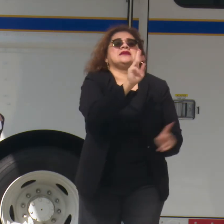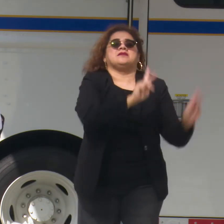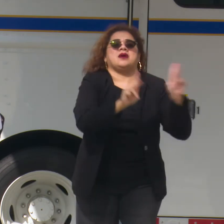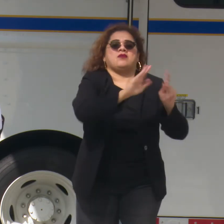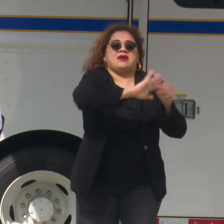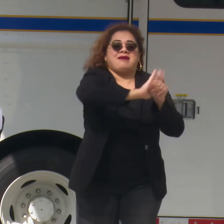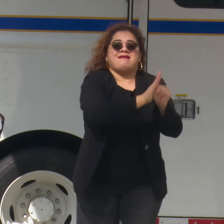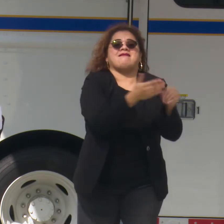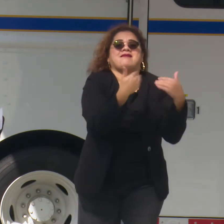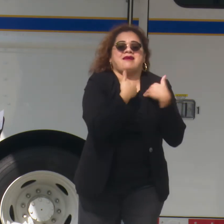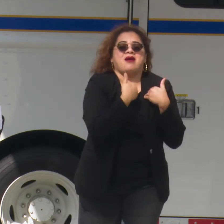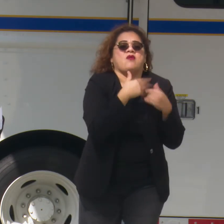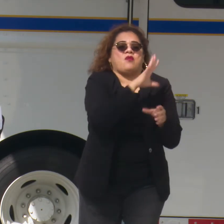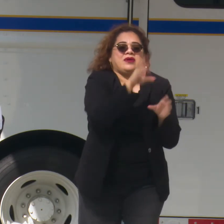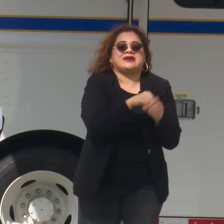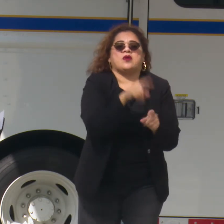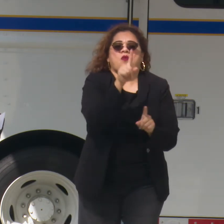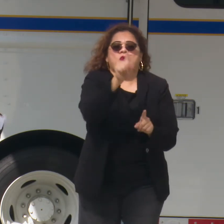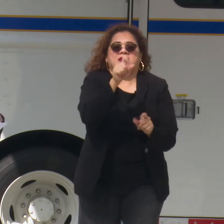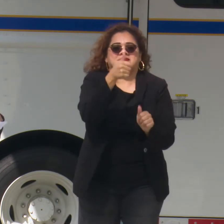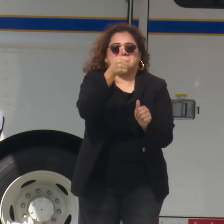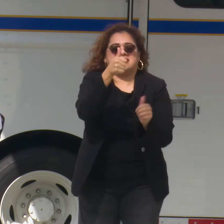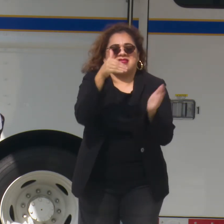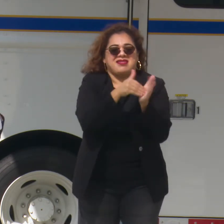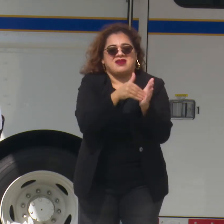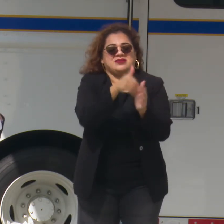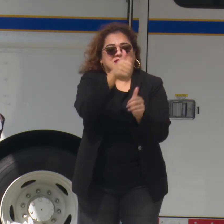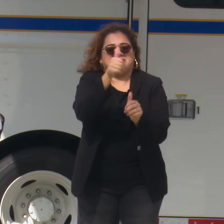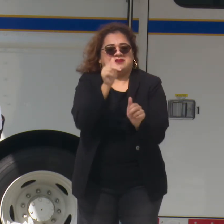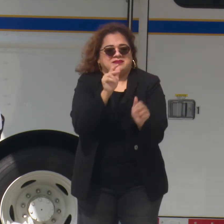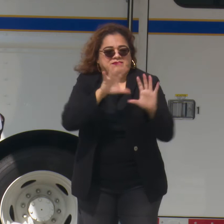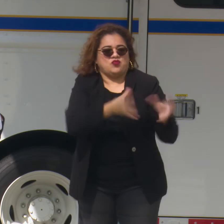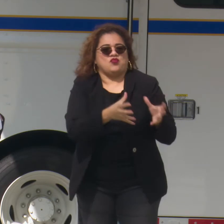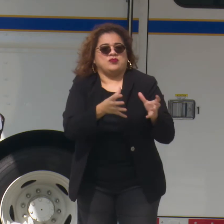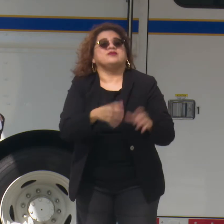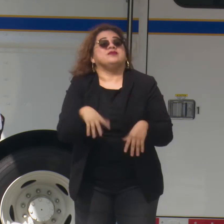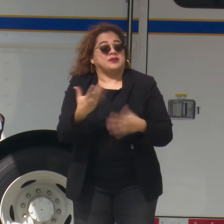exactly what communities we want to be doing our pop-up testing. It's these, it's